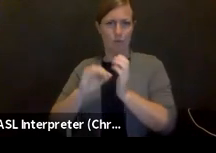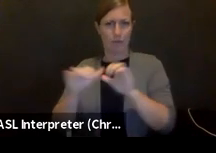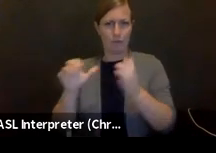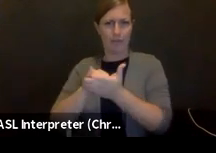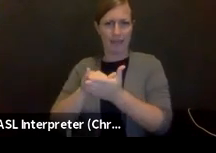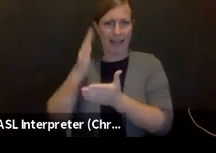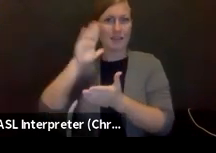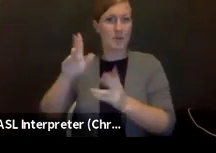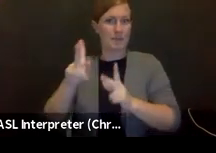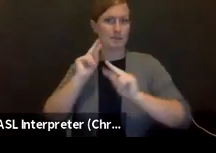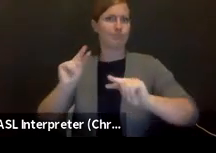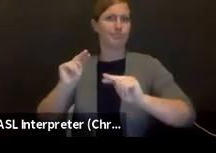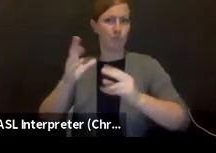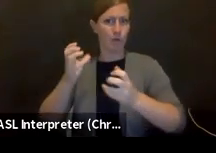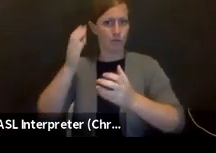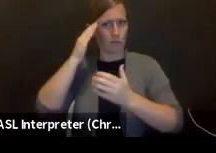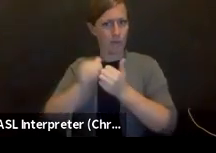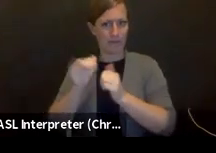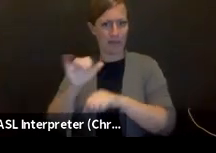ESD 112 --Kristina Wambold: Thank you so much. ESD 189 - Amy Colburn: Yeah, no problem. So,